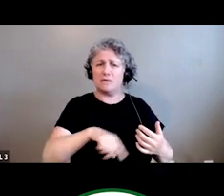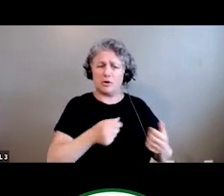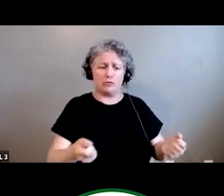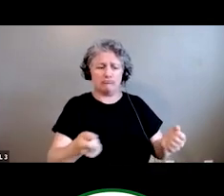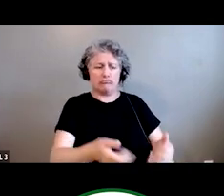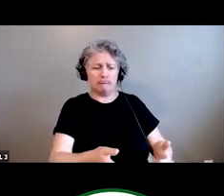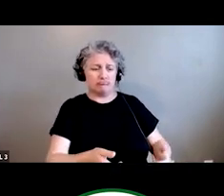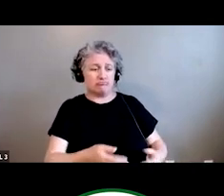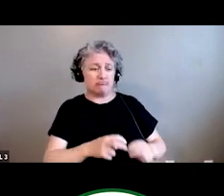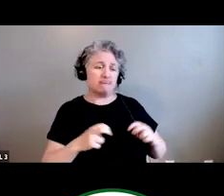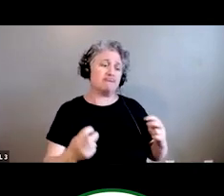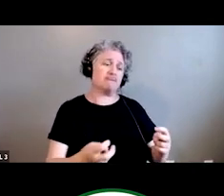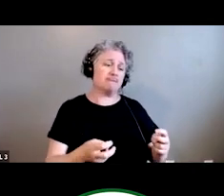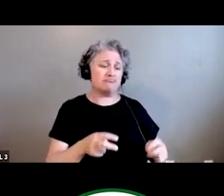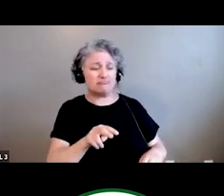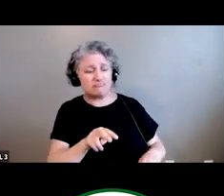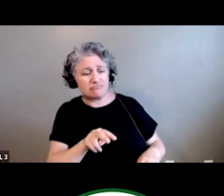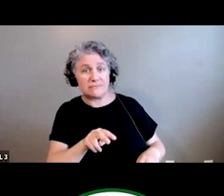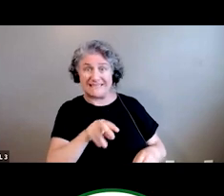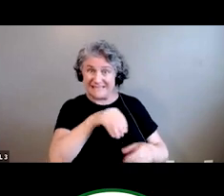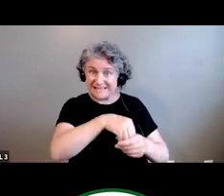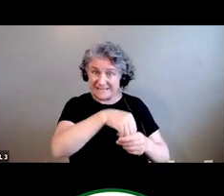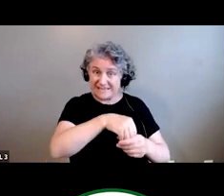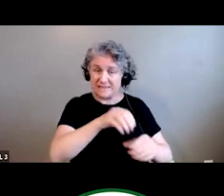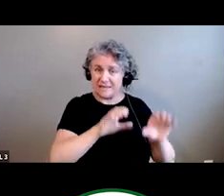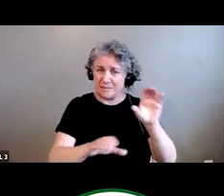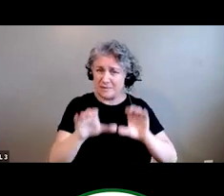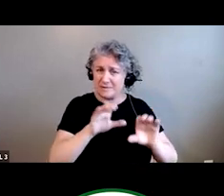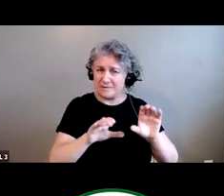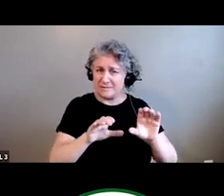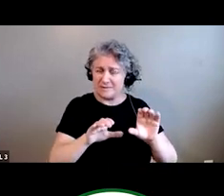draw attention to how both the impacts of the wildfires on the air quality.